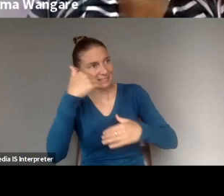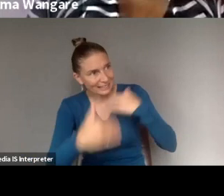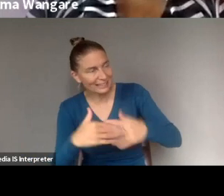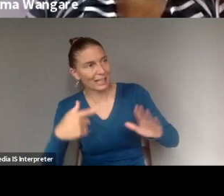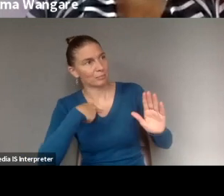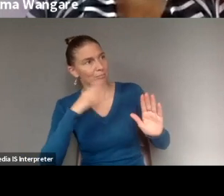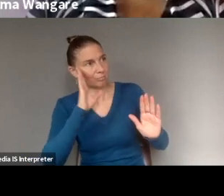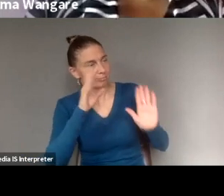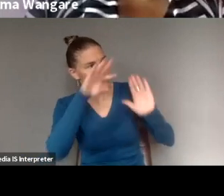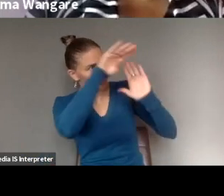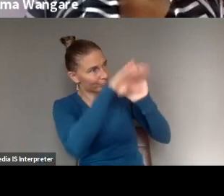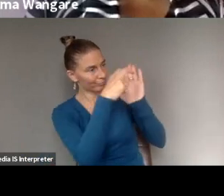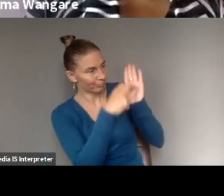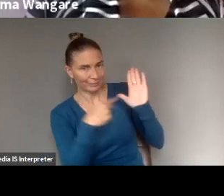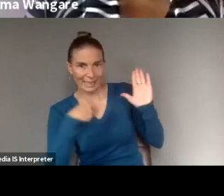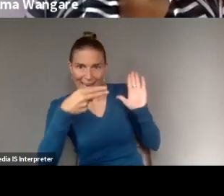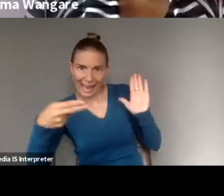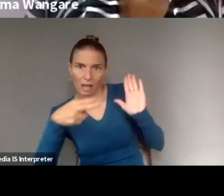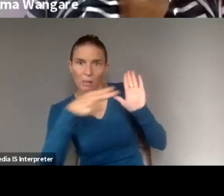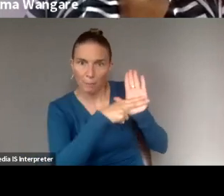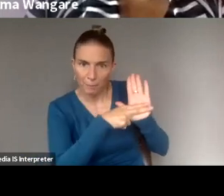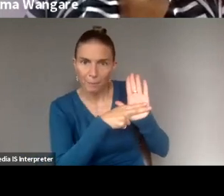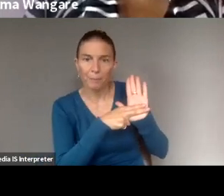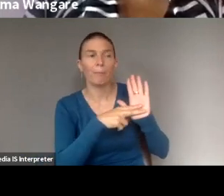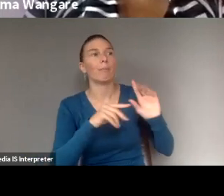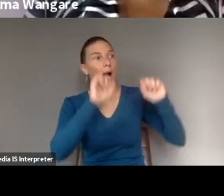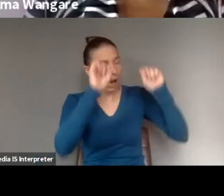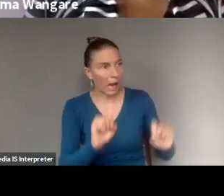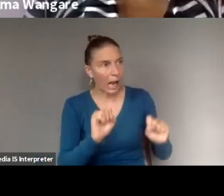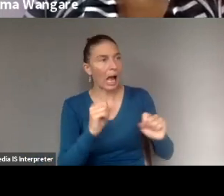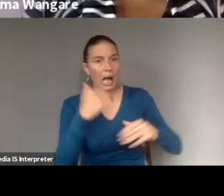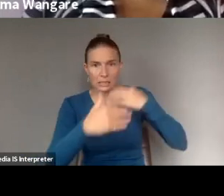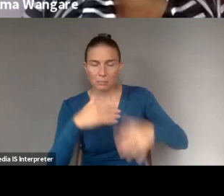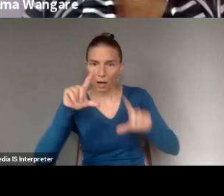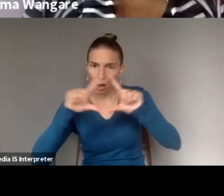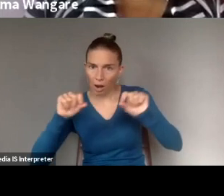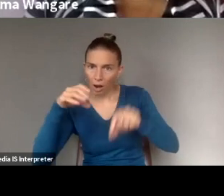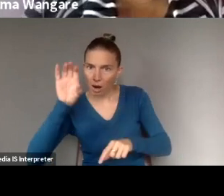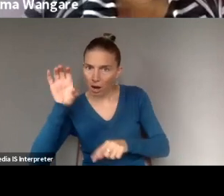and the getting of disability card. There is a need to localise the whole process